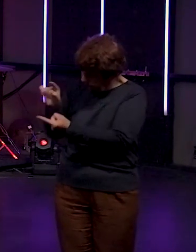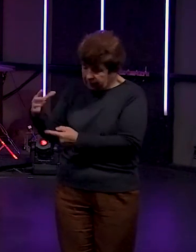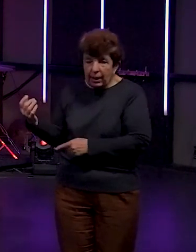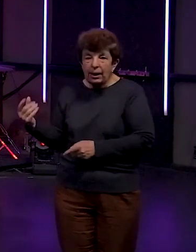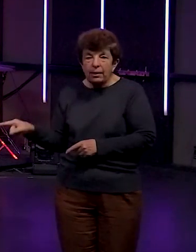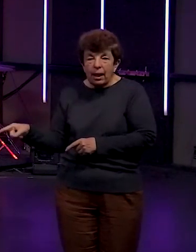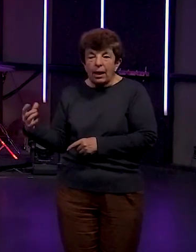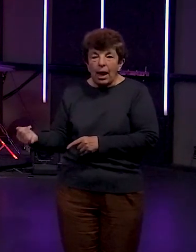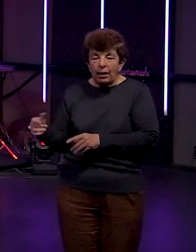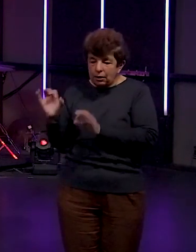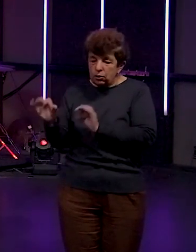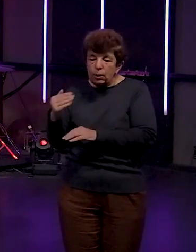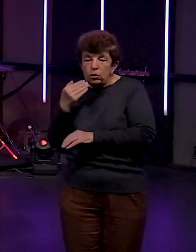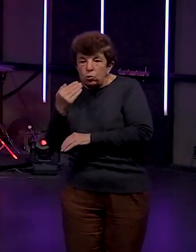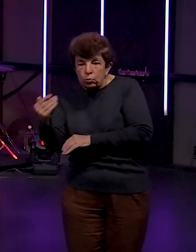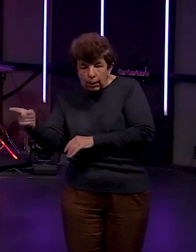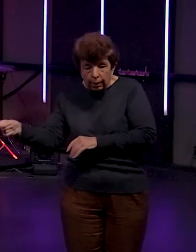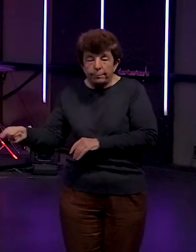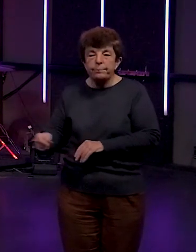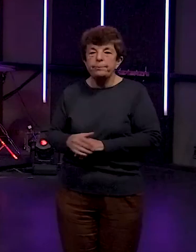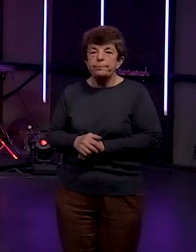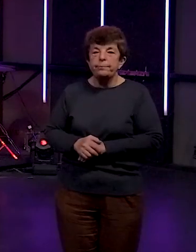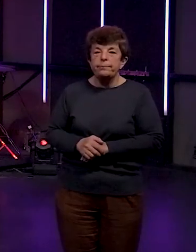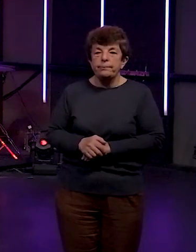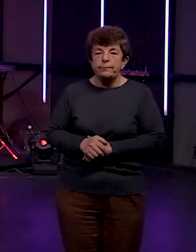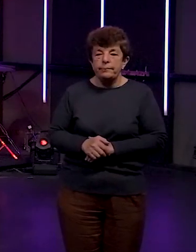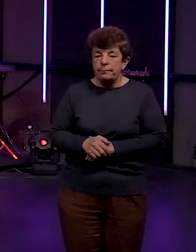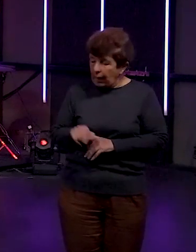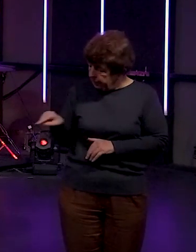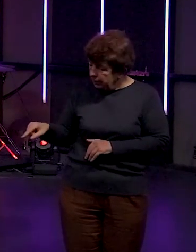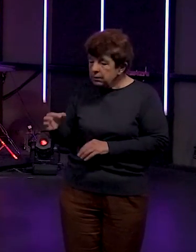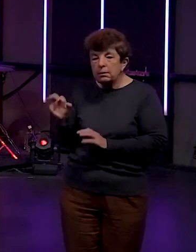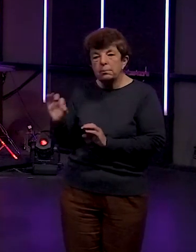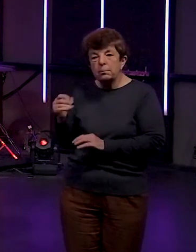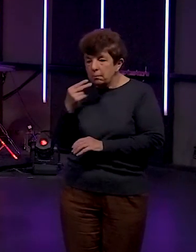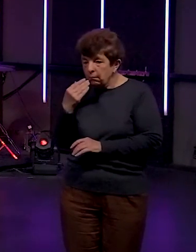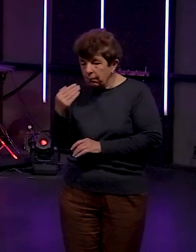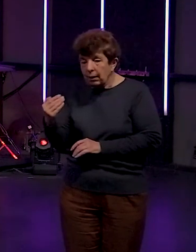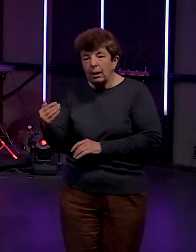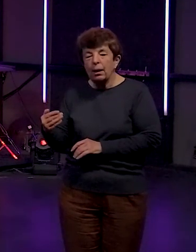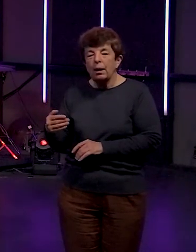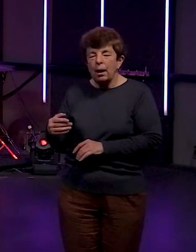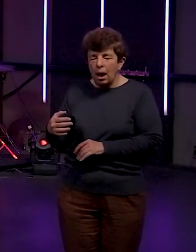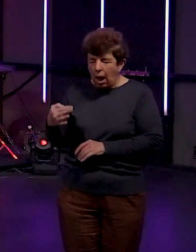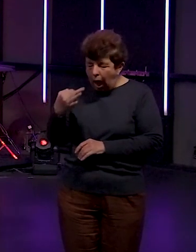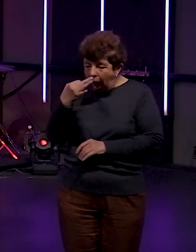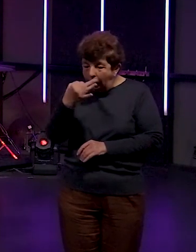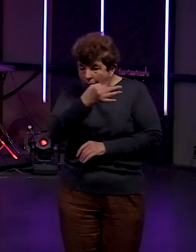this guest speaker. And this guest speaker put this to those who were there